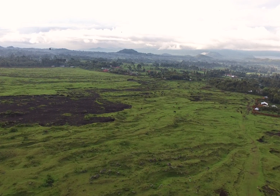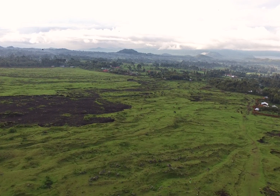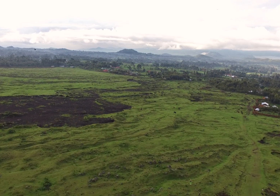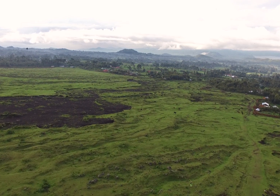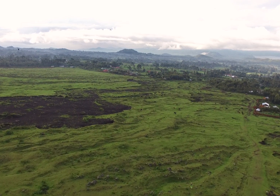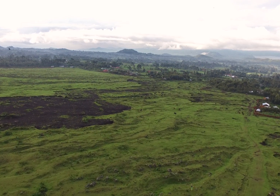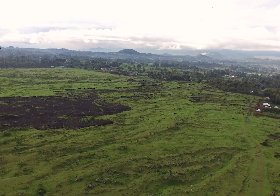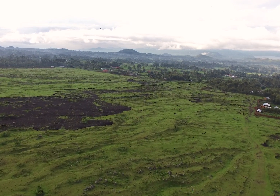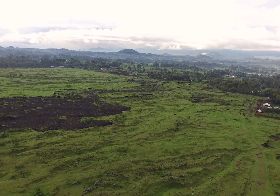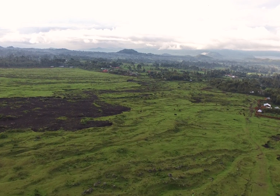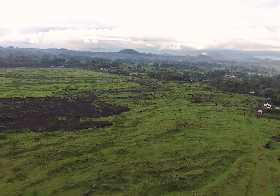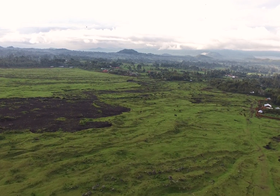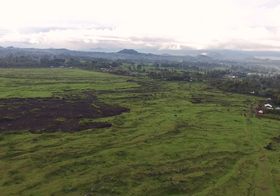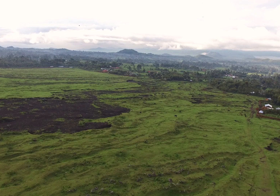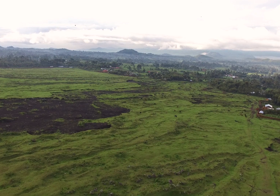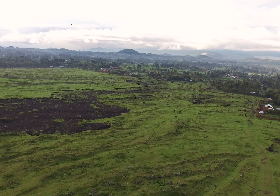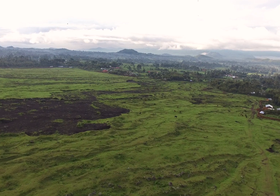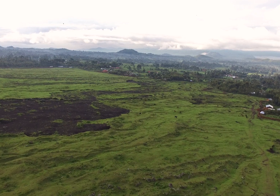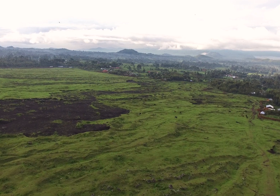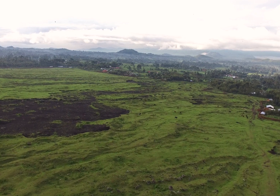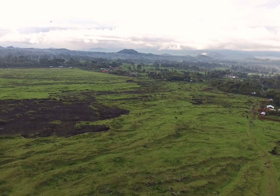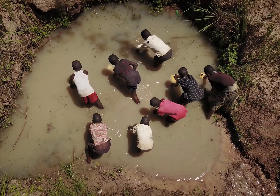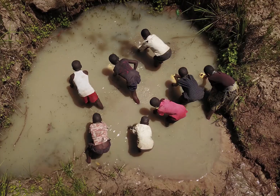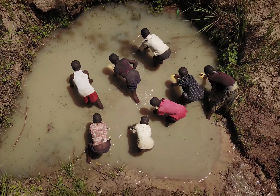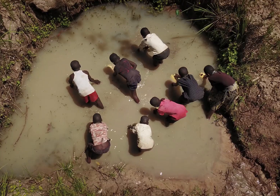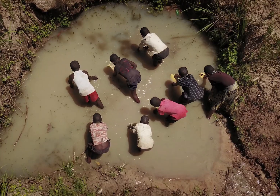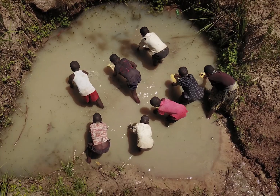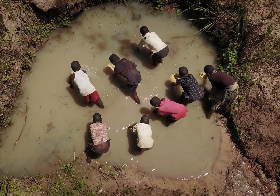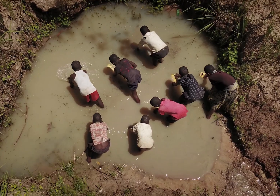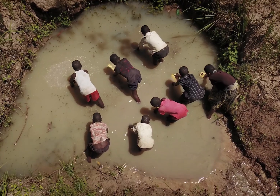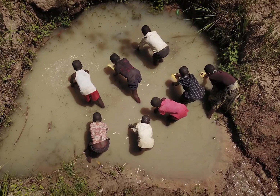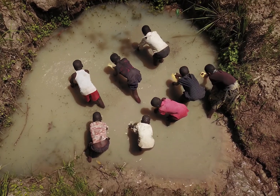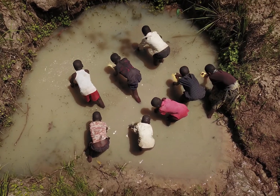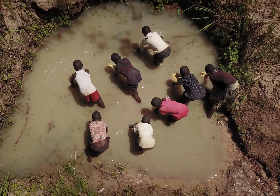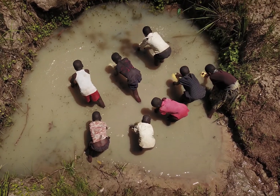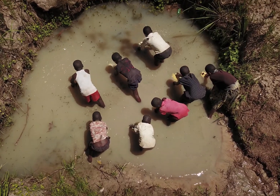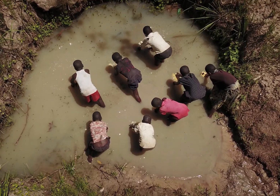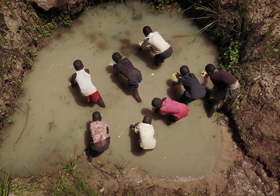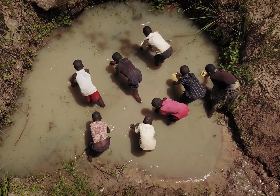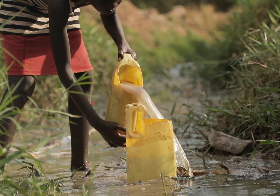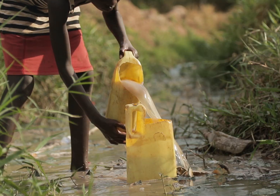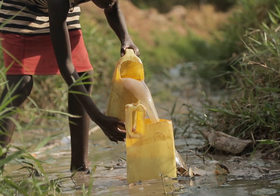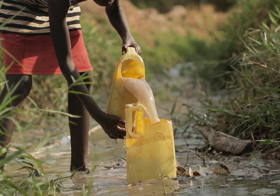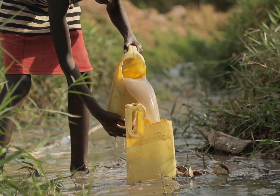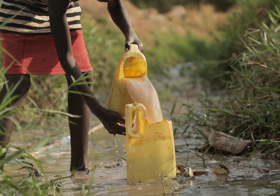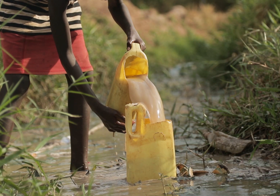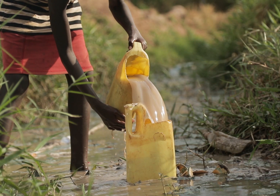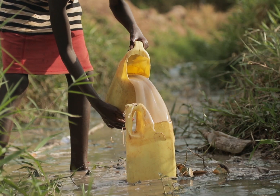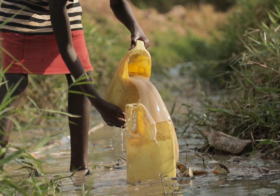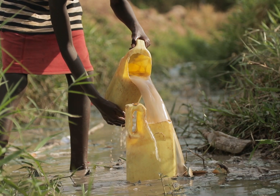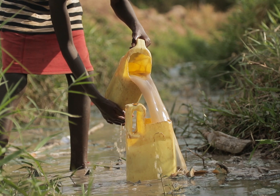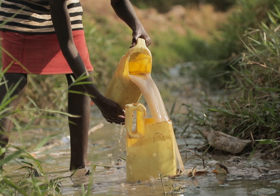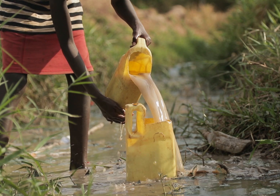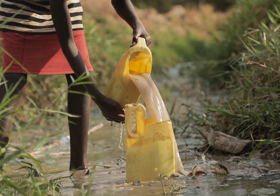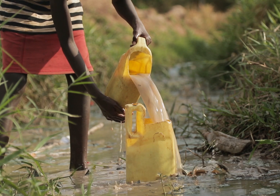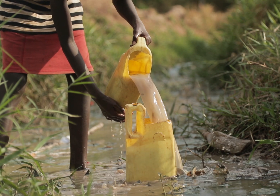And the director took me there and something happened in my heart. I it was the first time I saw, like, some extreme poverty.